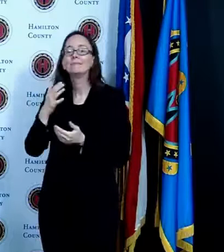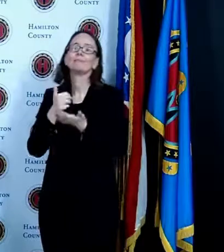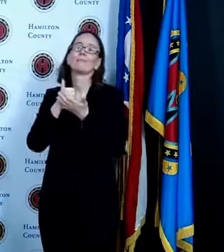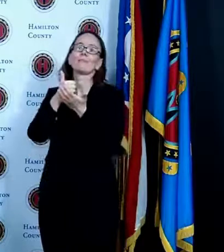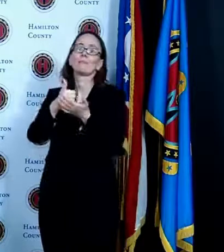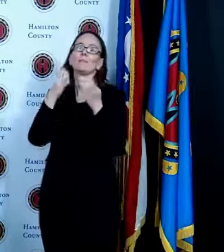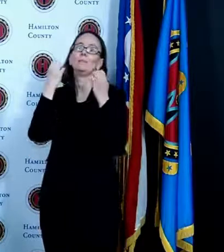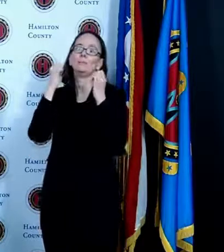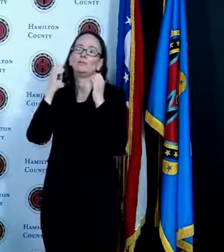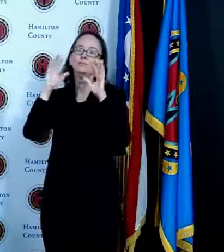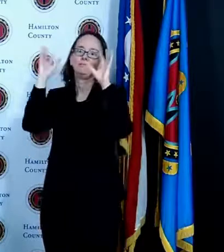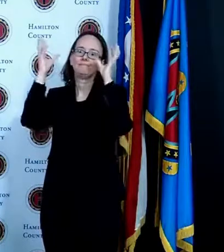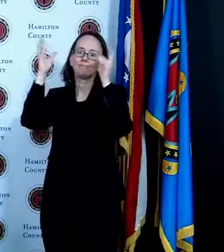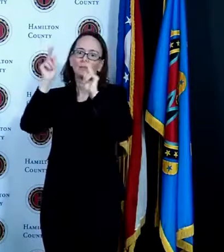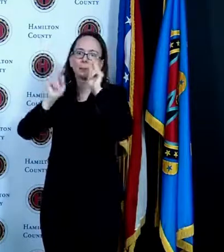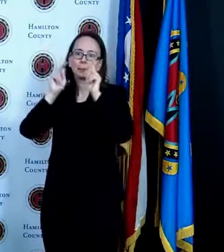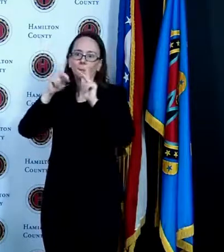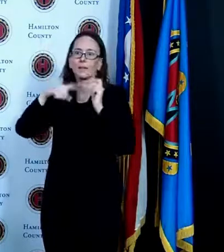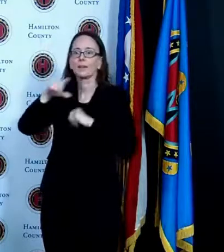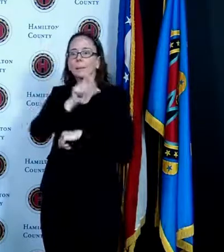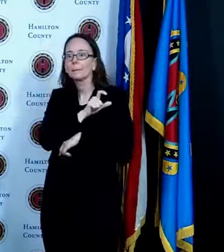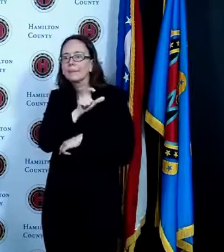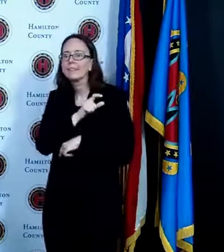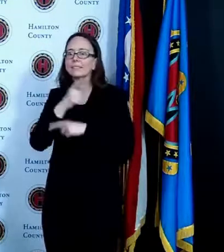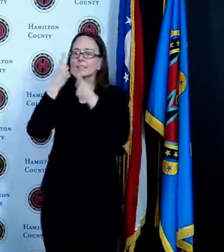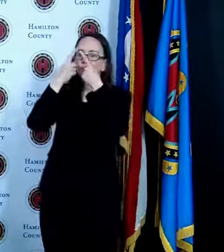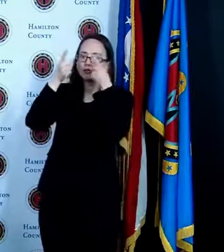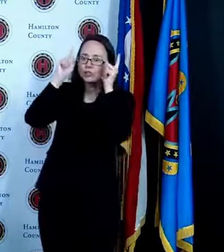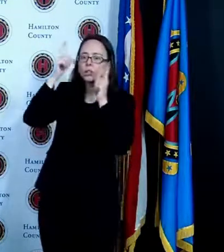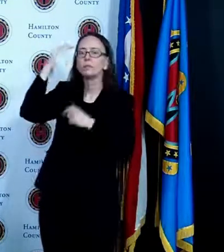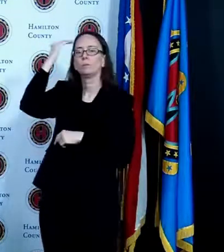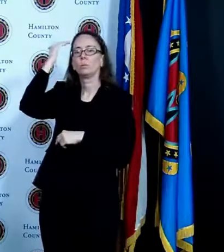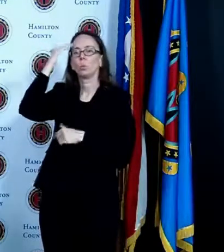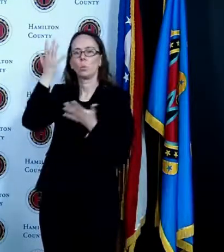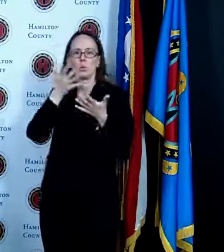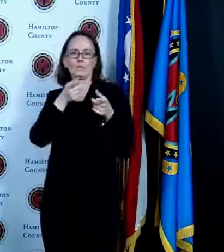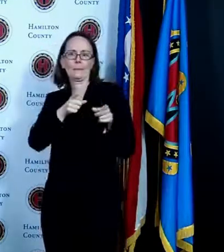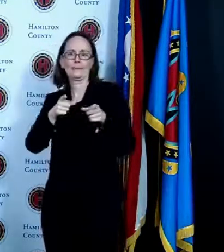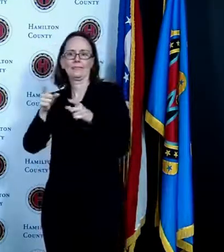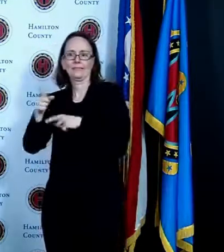for family of people who are in recovery and it's helpful for the users